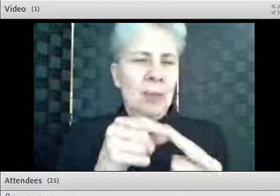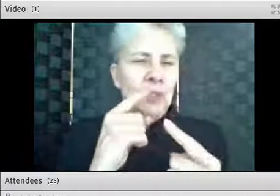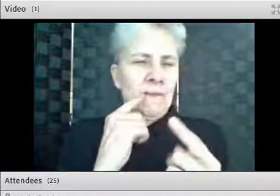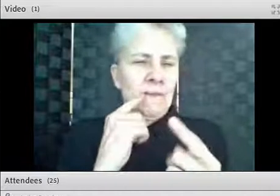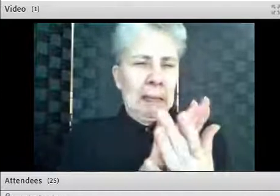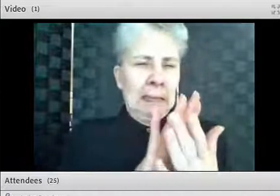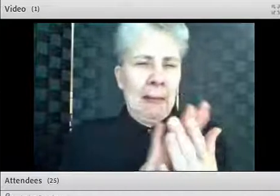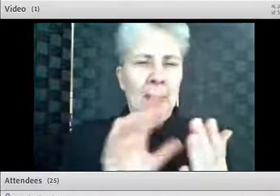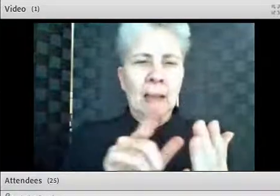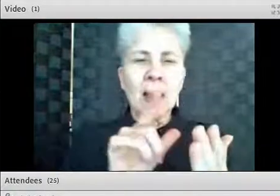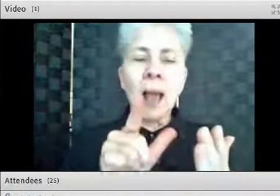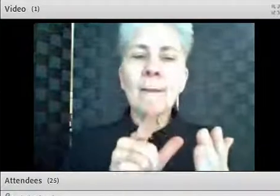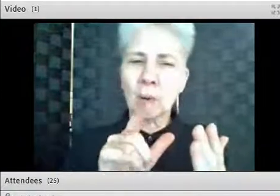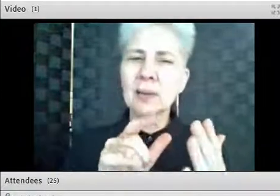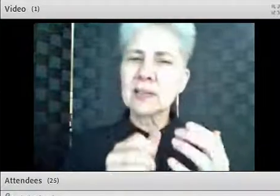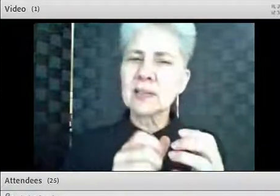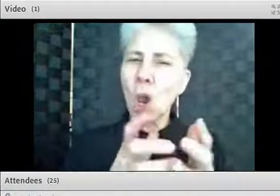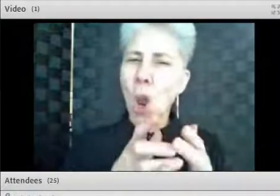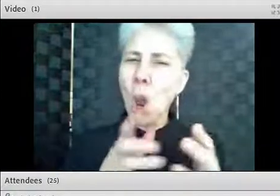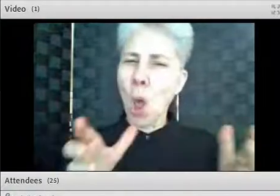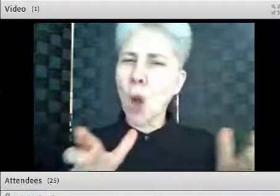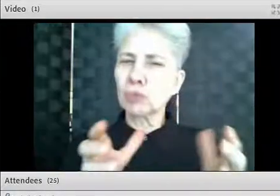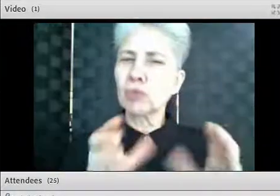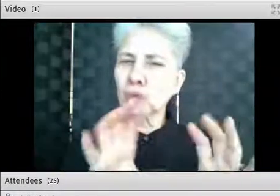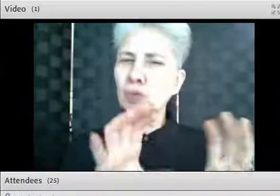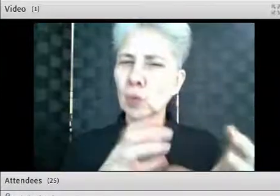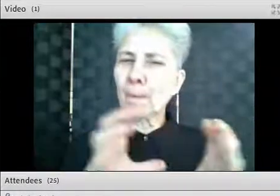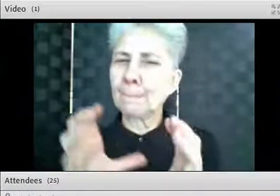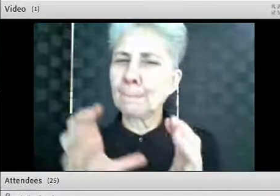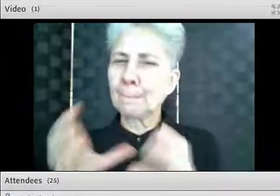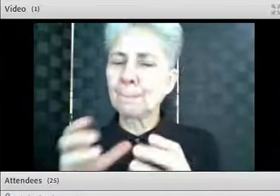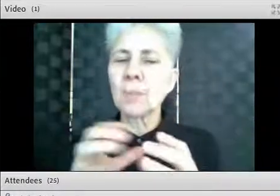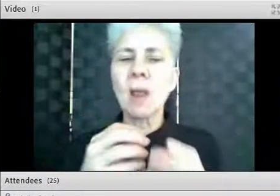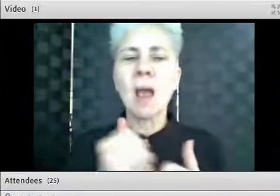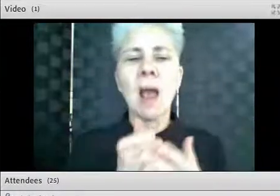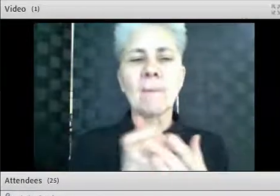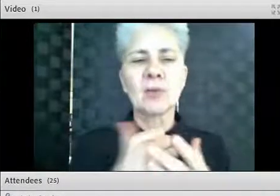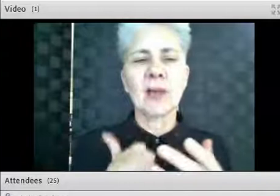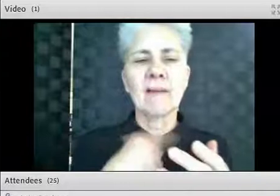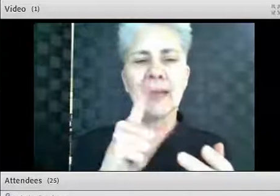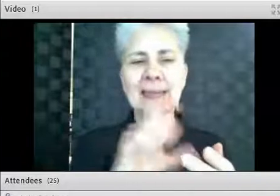with much larger collections, it's helpful to have the LCC call number